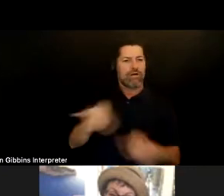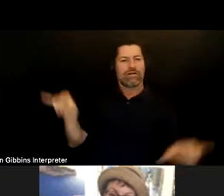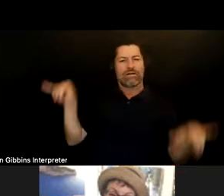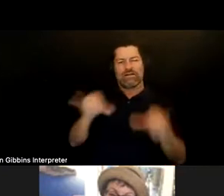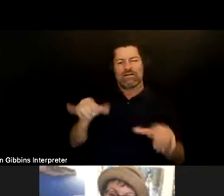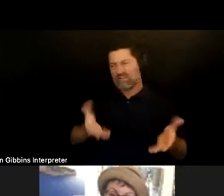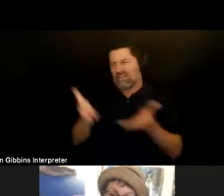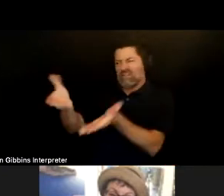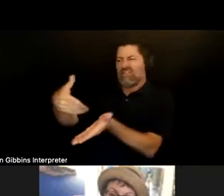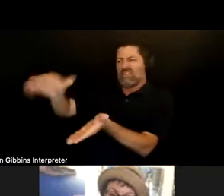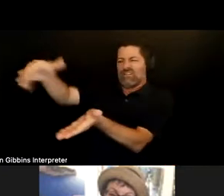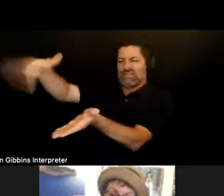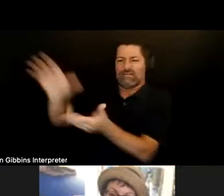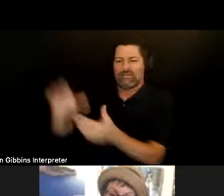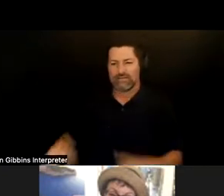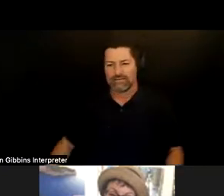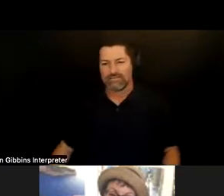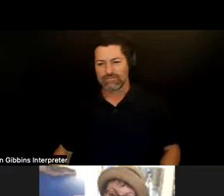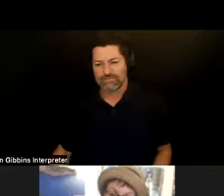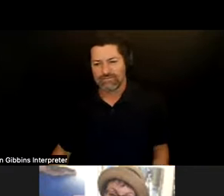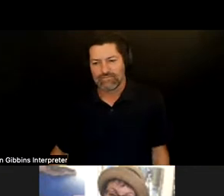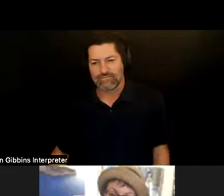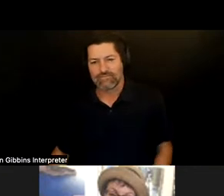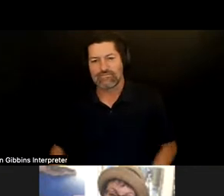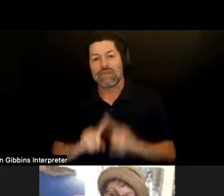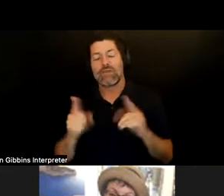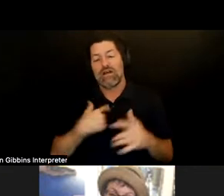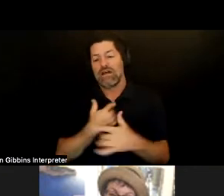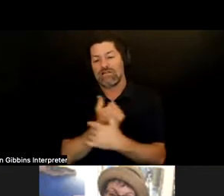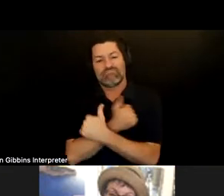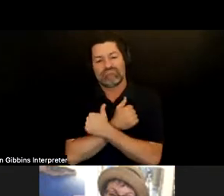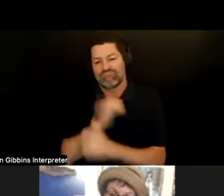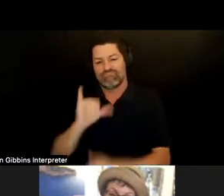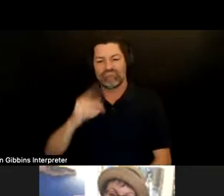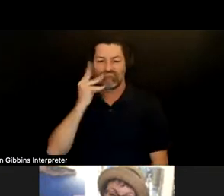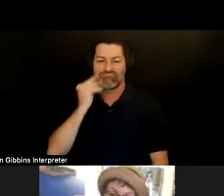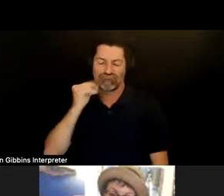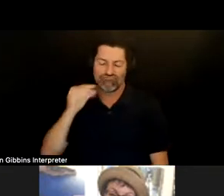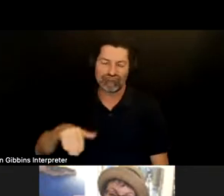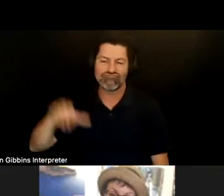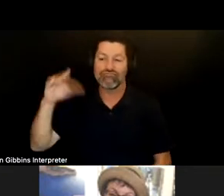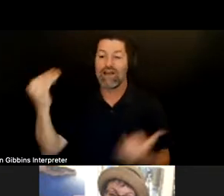much but I loved it growing up, and and now i'm the one who does the big stater at my